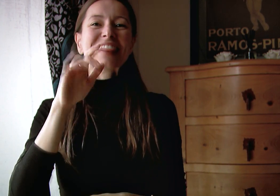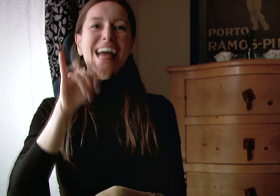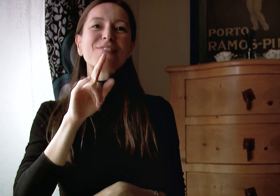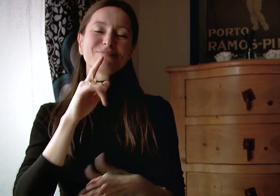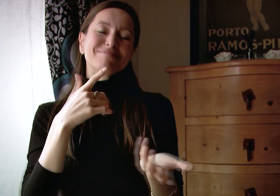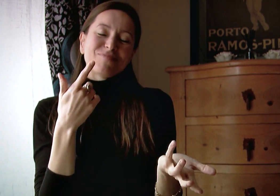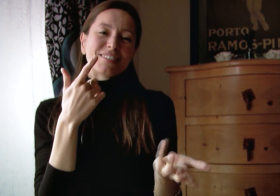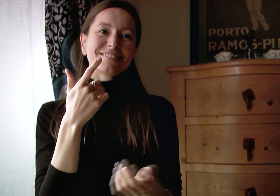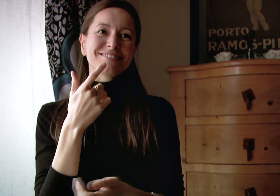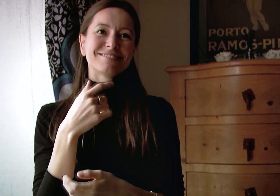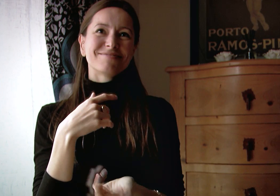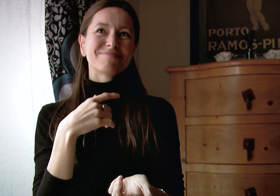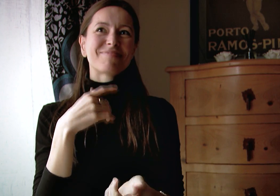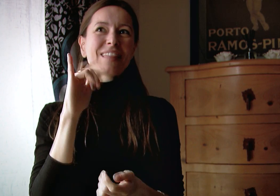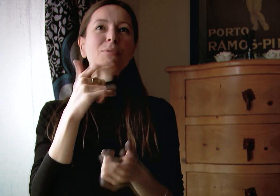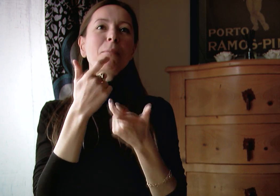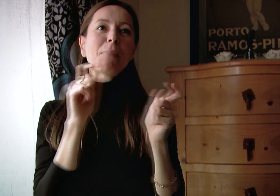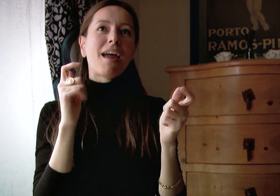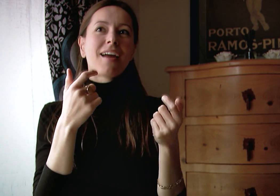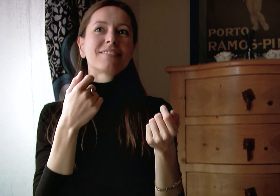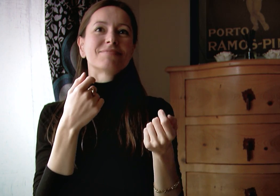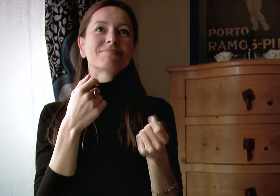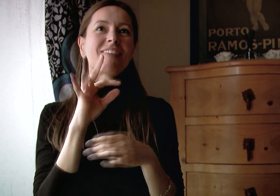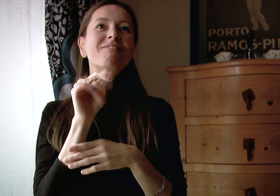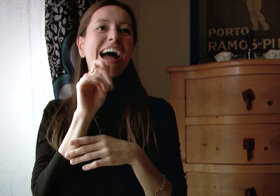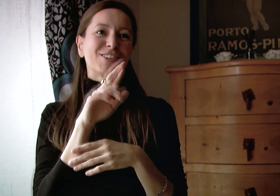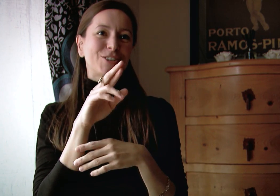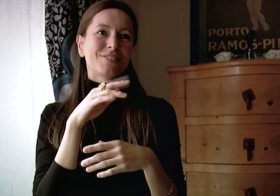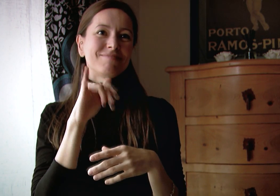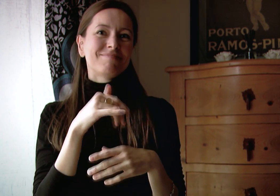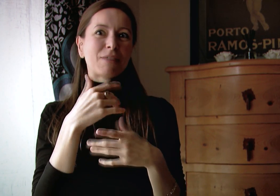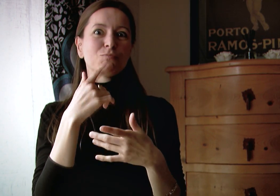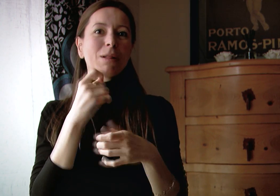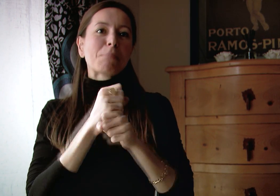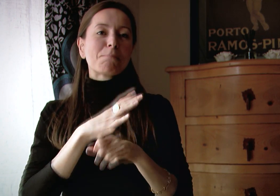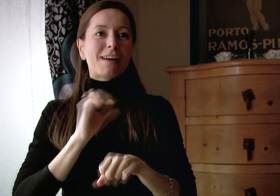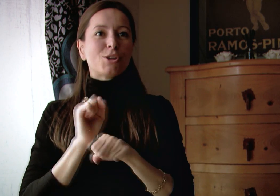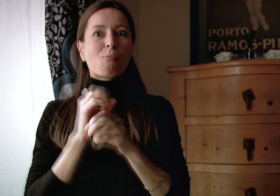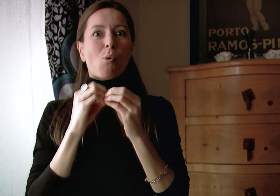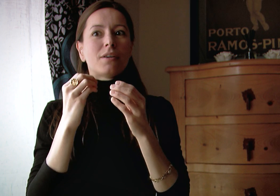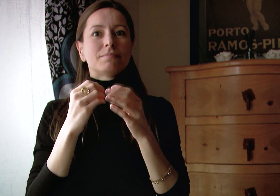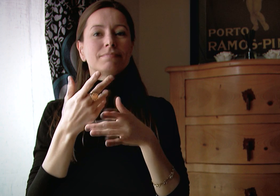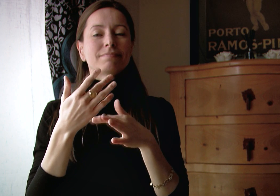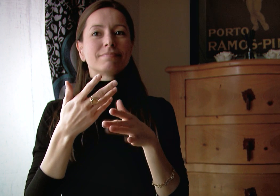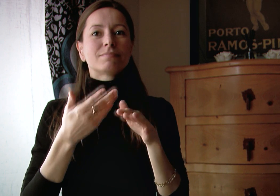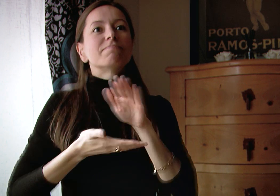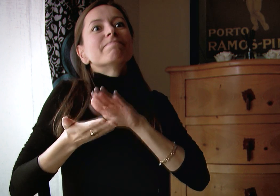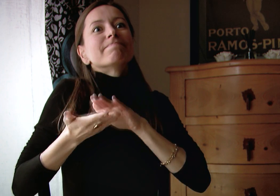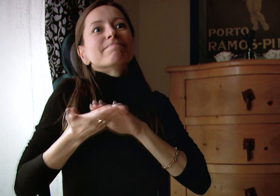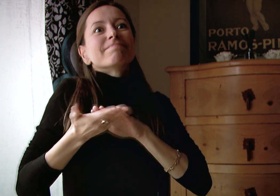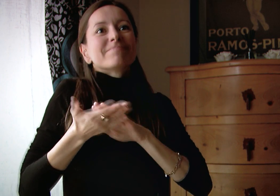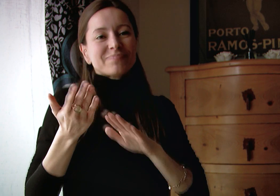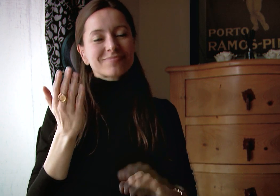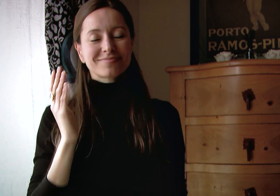That was - that was a critical factor in making my job more effective.